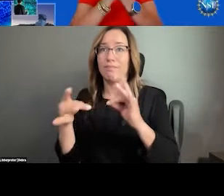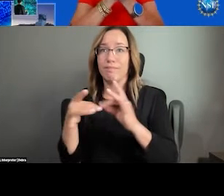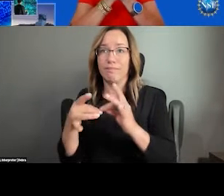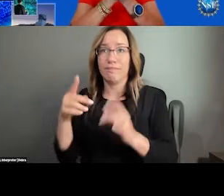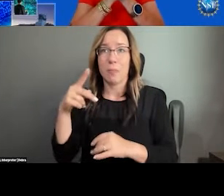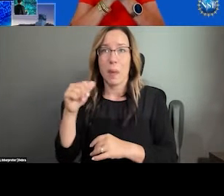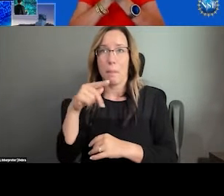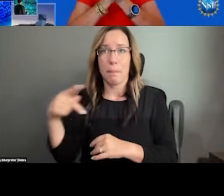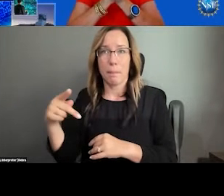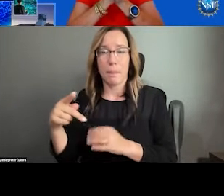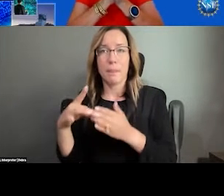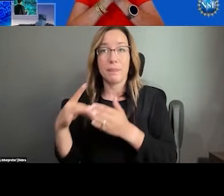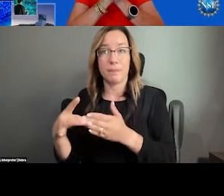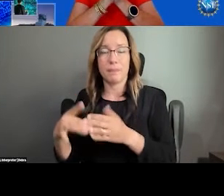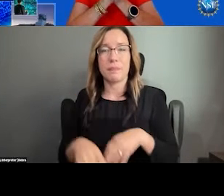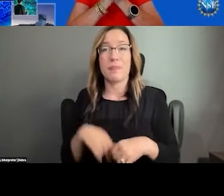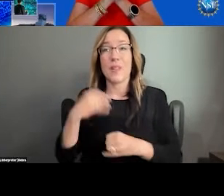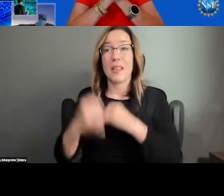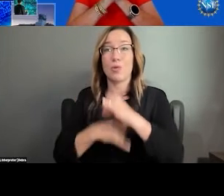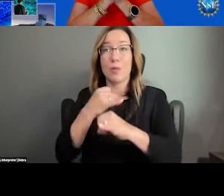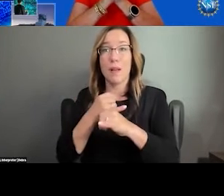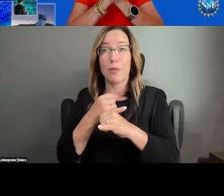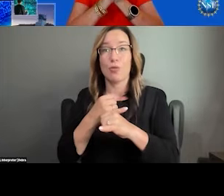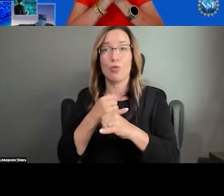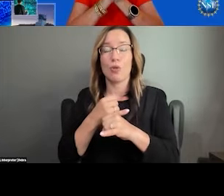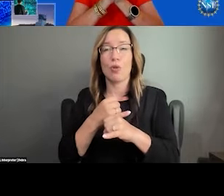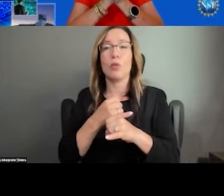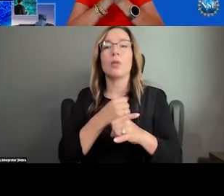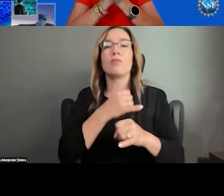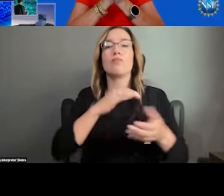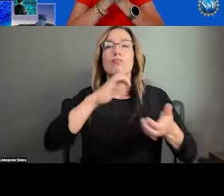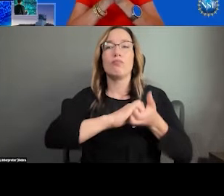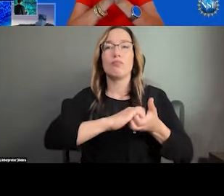international branch campuses of higher education.